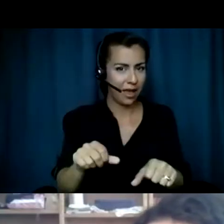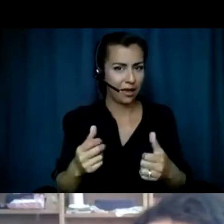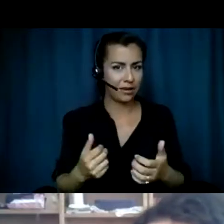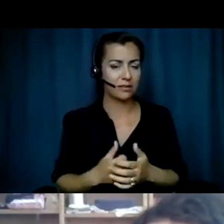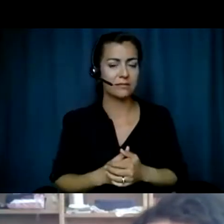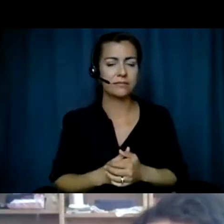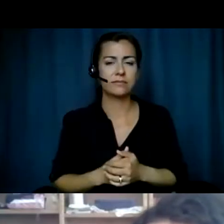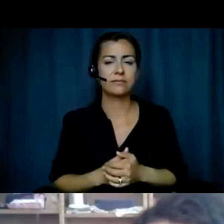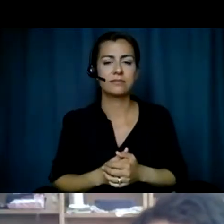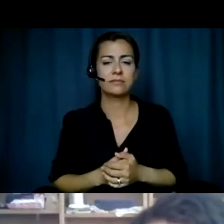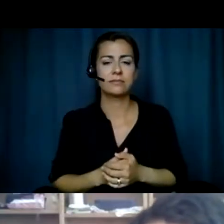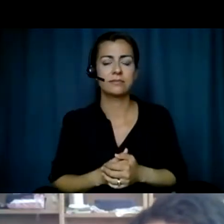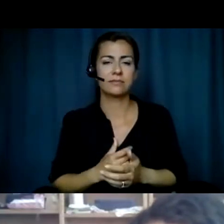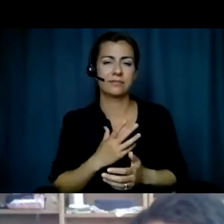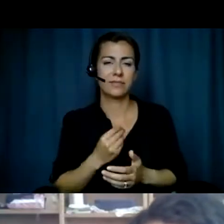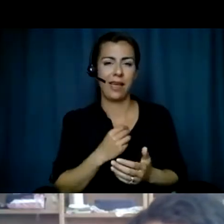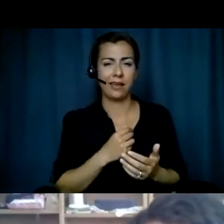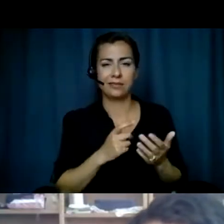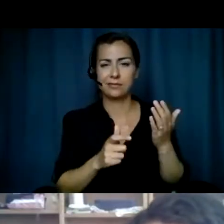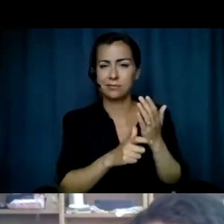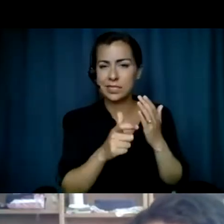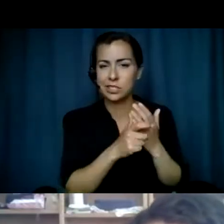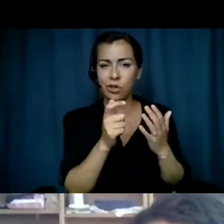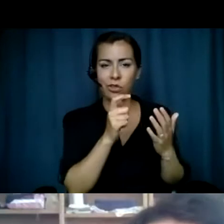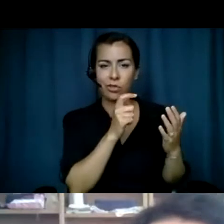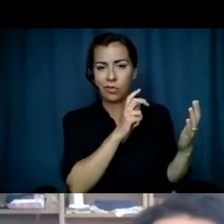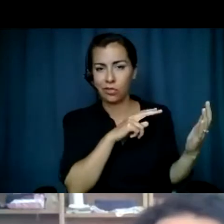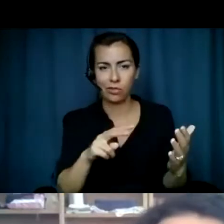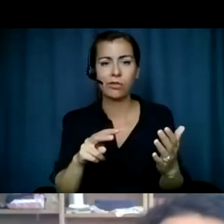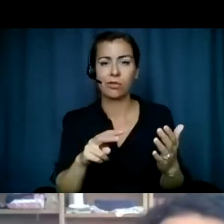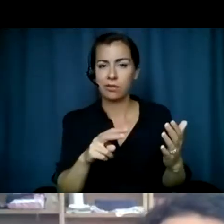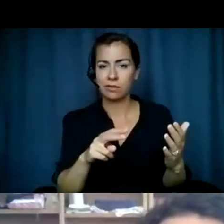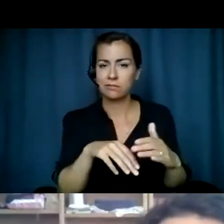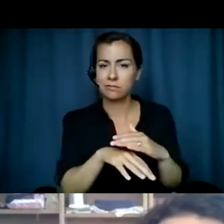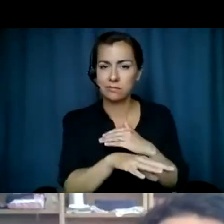at this time. Okay the poll is up, and the first